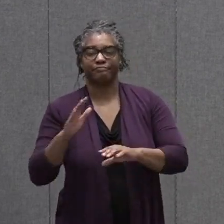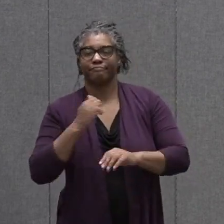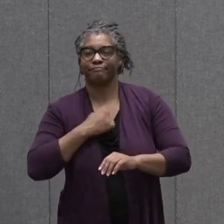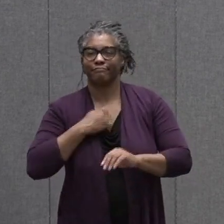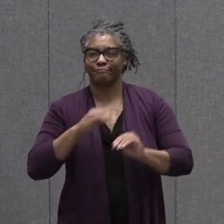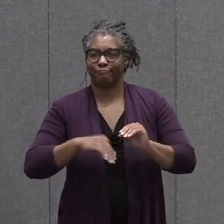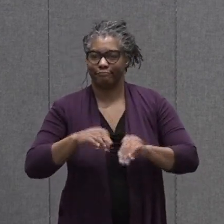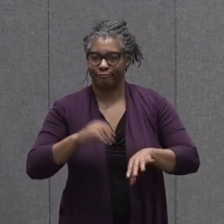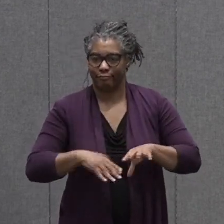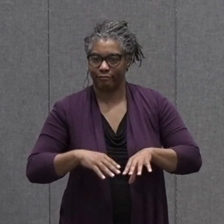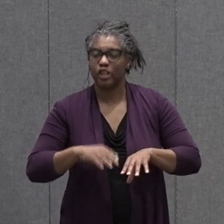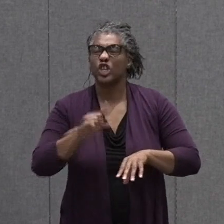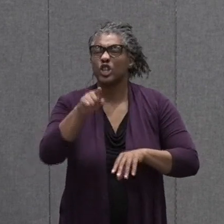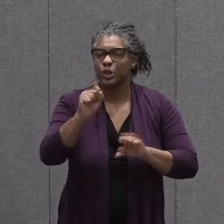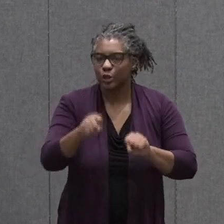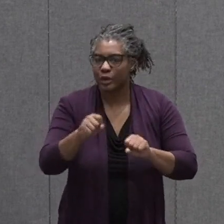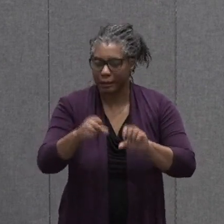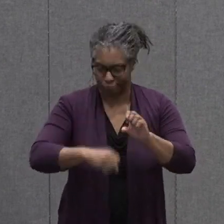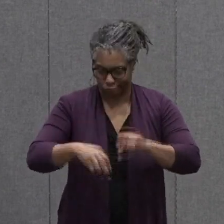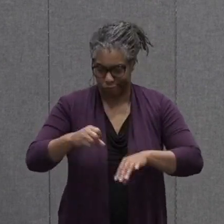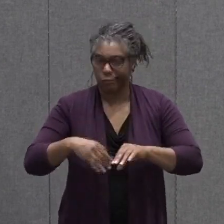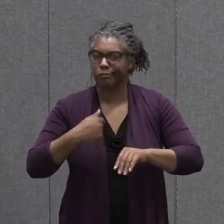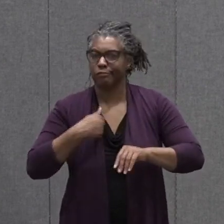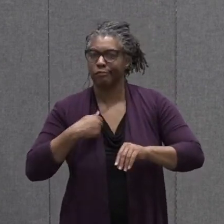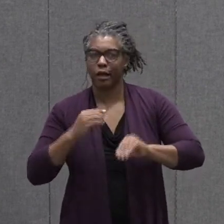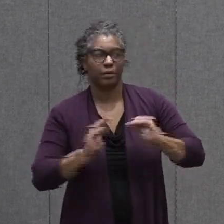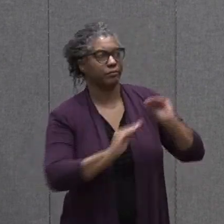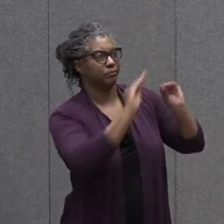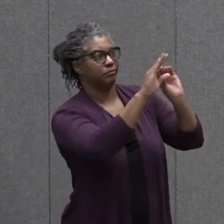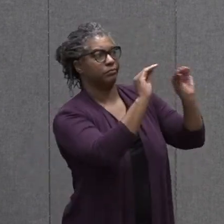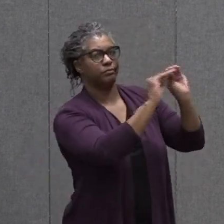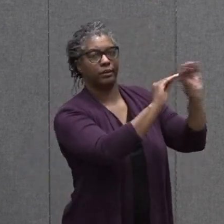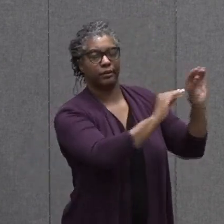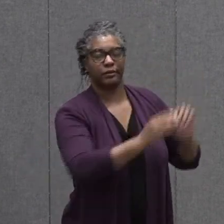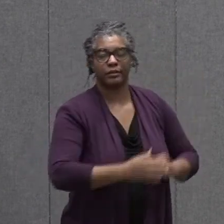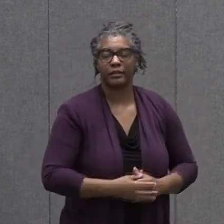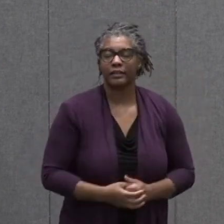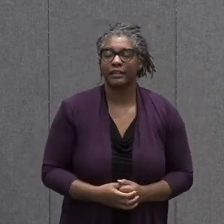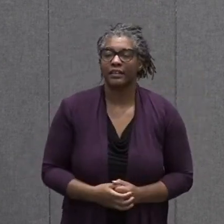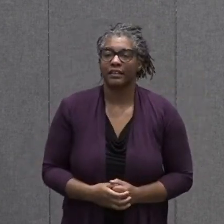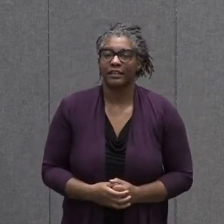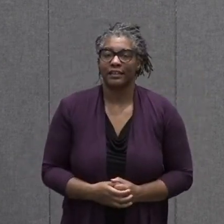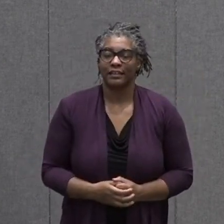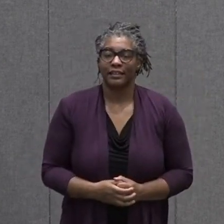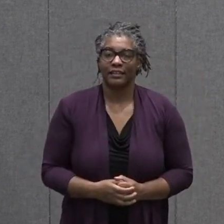Hmm, I wonder if we can think of a rhyming word, that goes with shake.